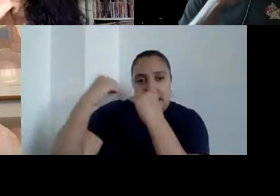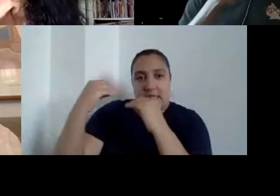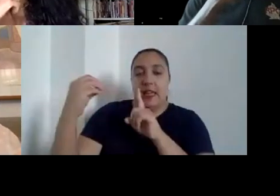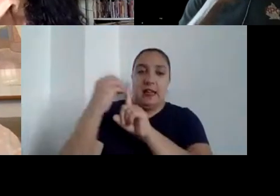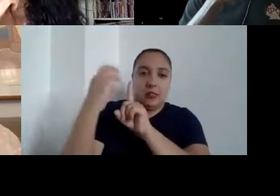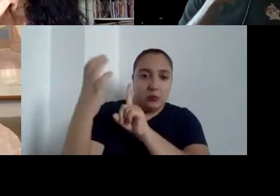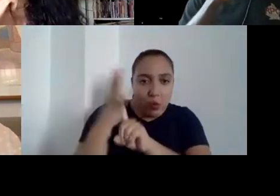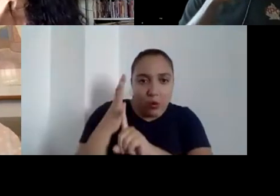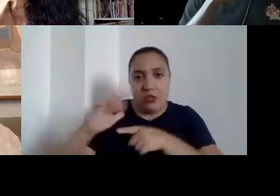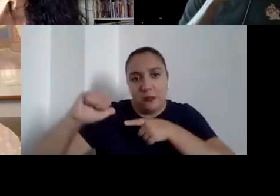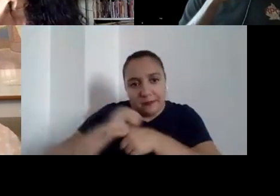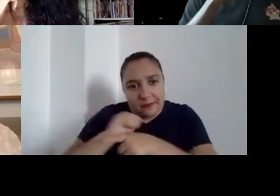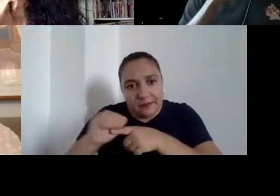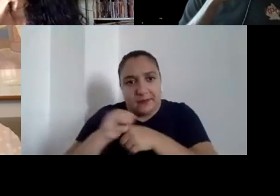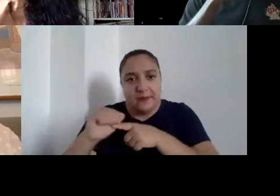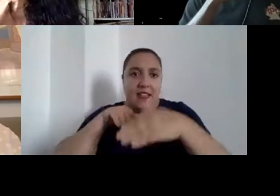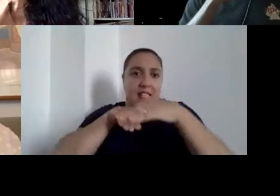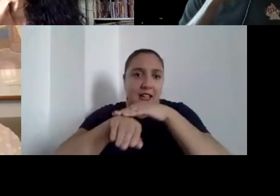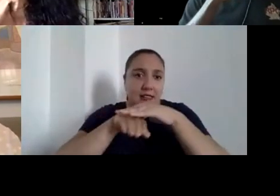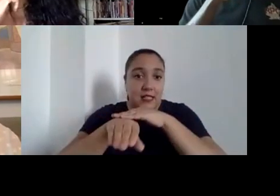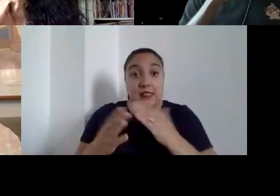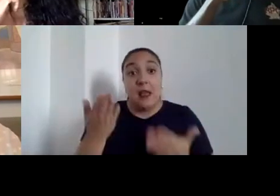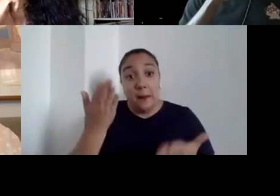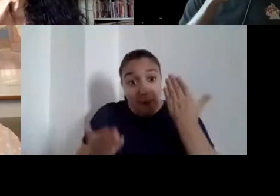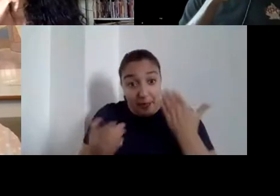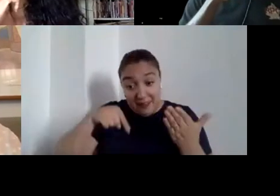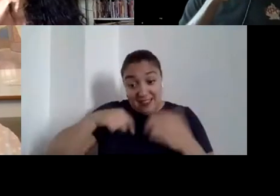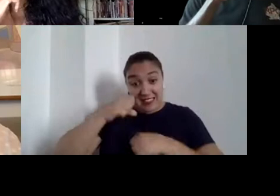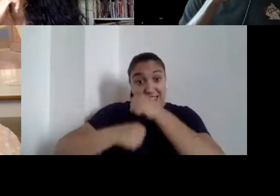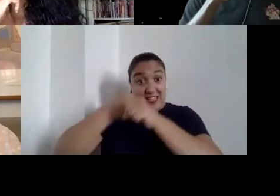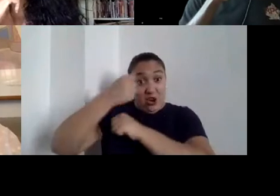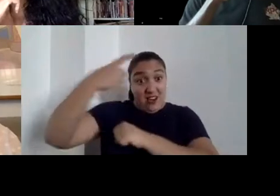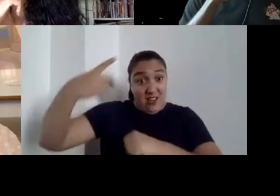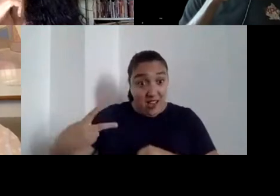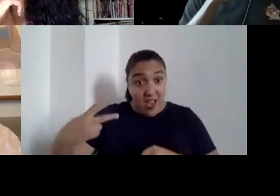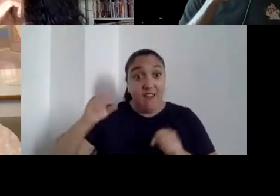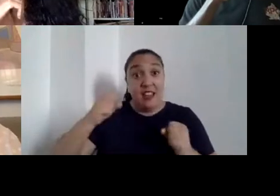access. Maybe we can use this year and a half to think about the problems in our